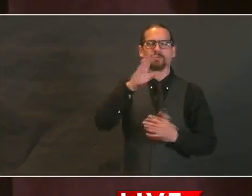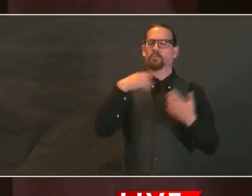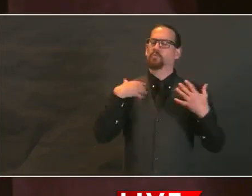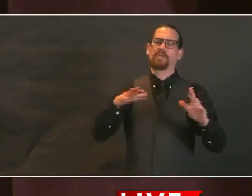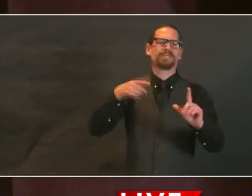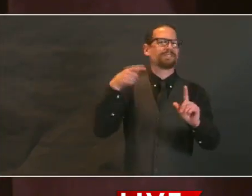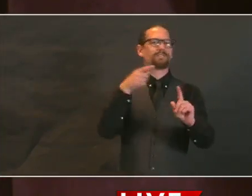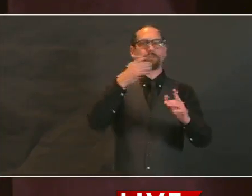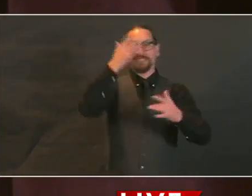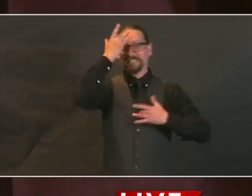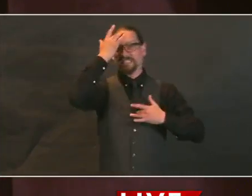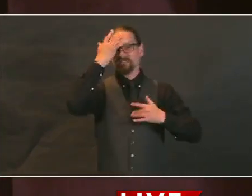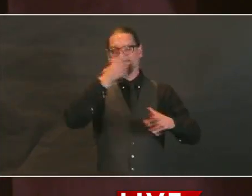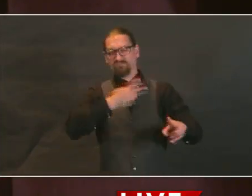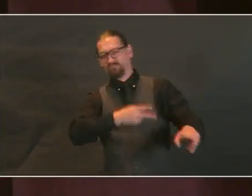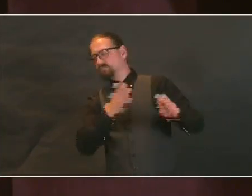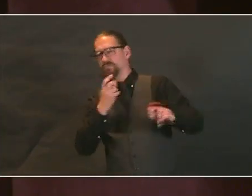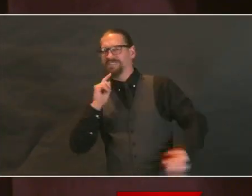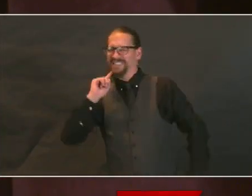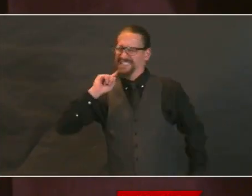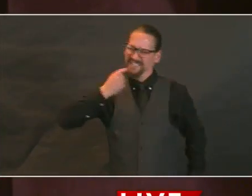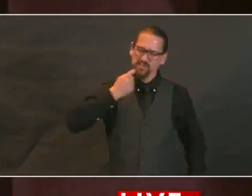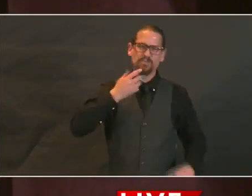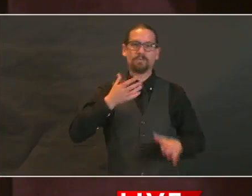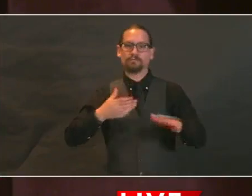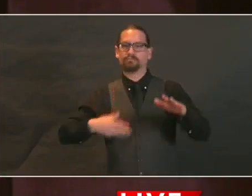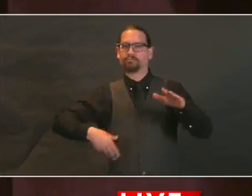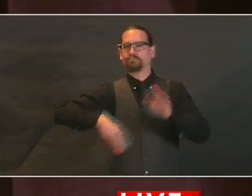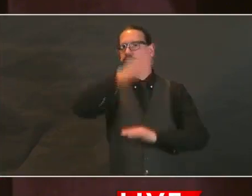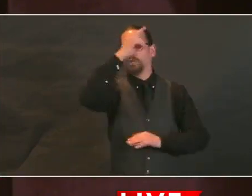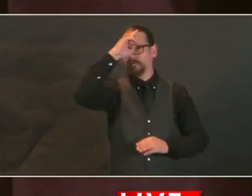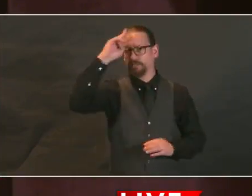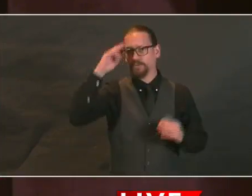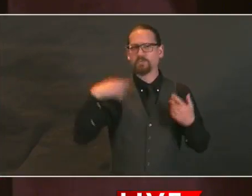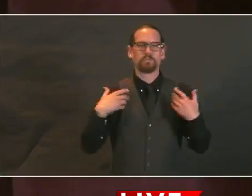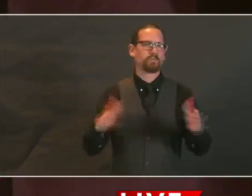SO THAT YOU CAN AVOID GETTING SICK ALL TOGETHER AND AVOID THE INCREASED RISK OF MORE